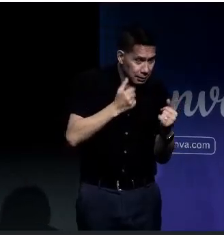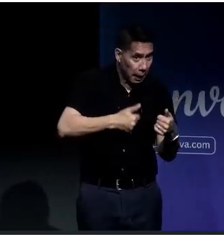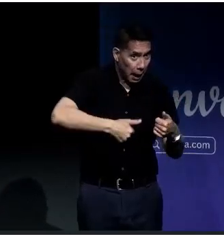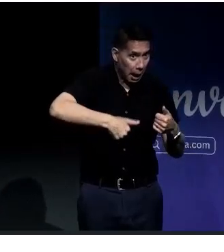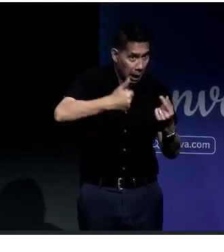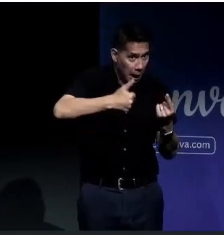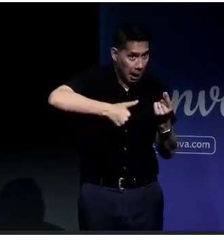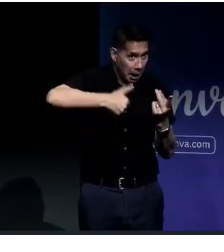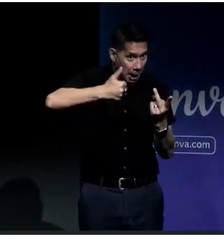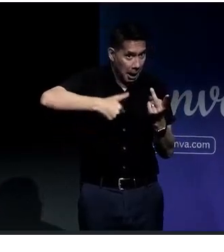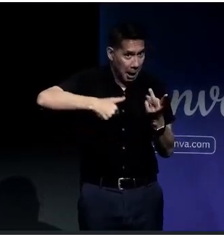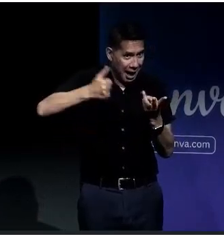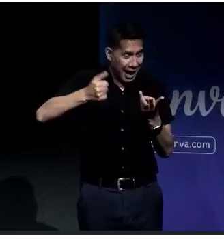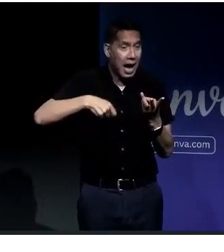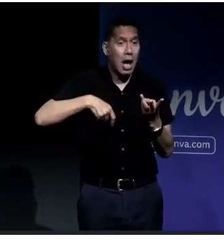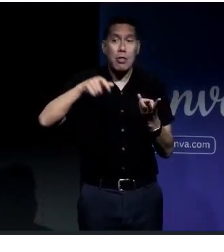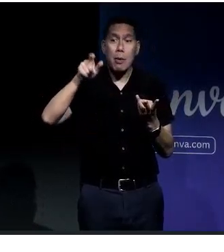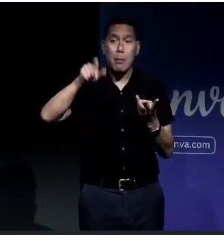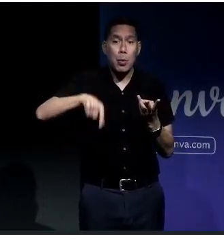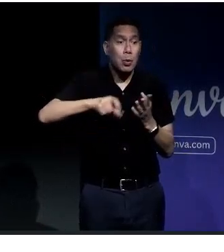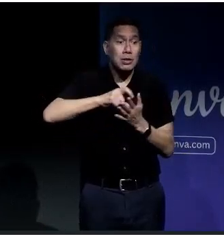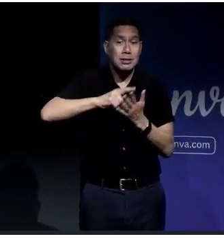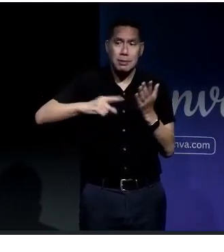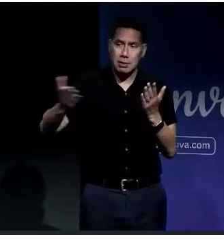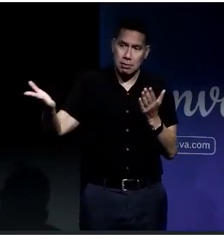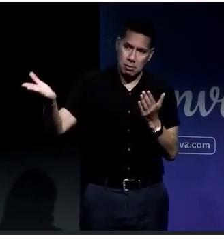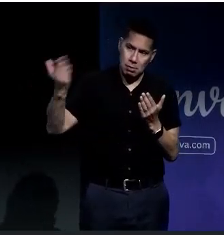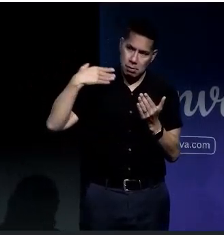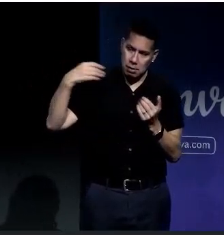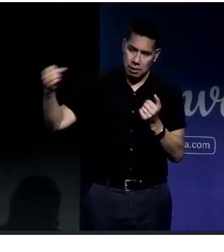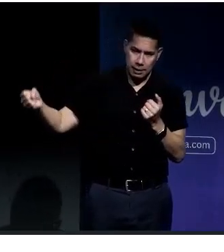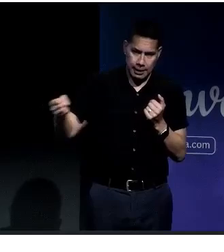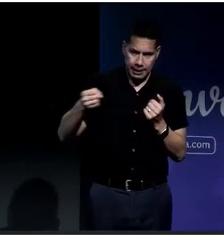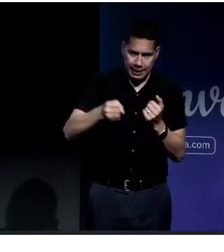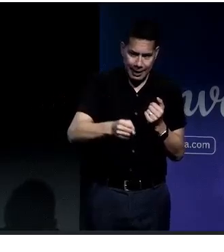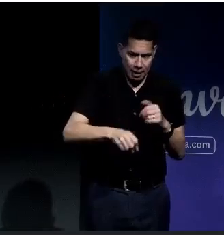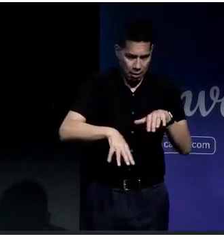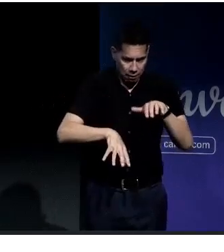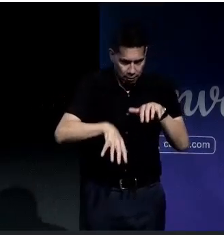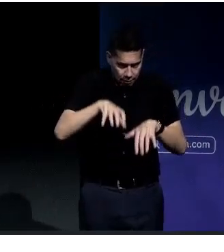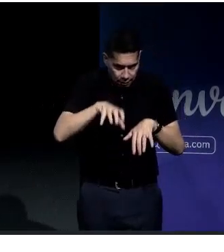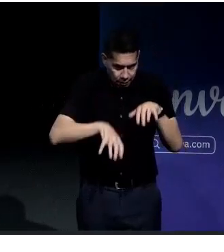with people with disabilities is the next step to take, uh, to make your product as accessible as possible.